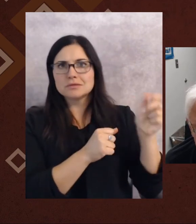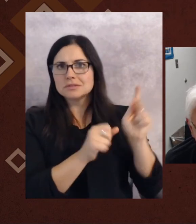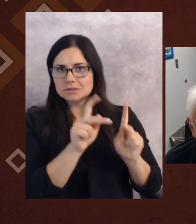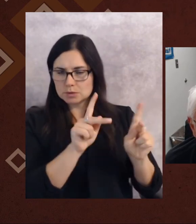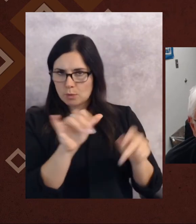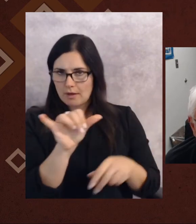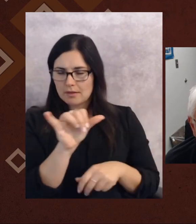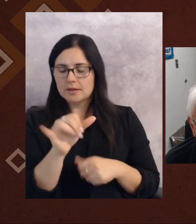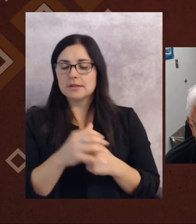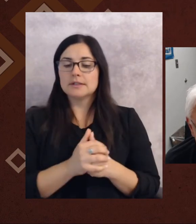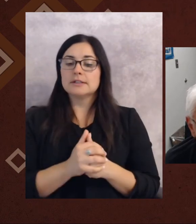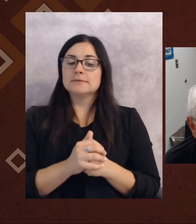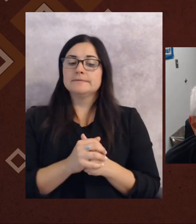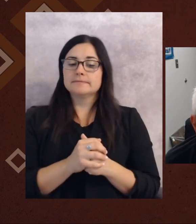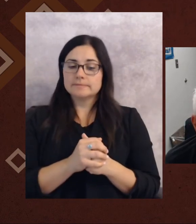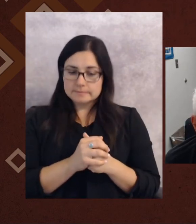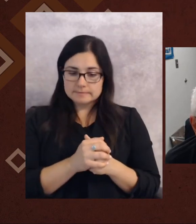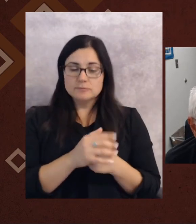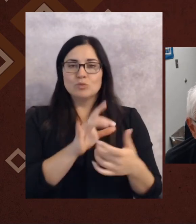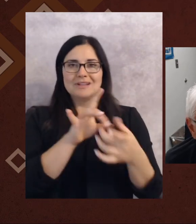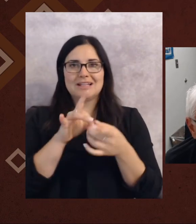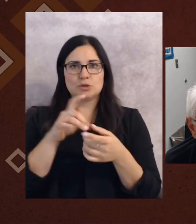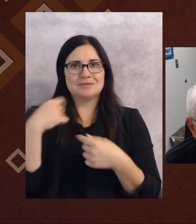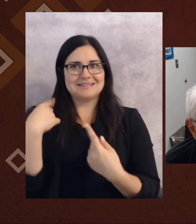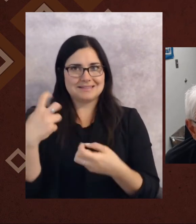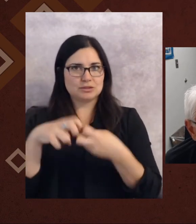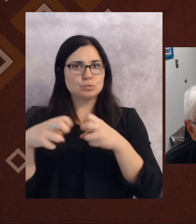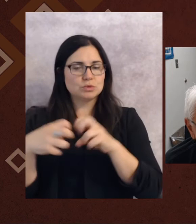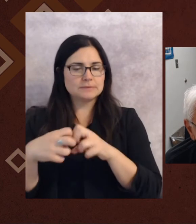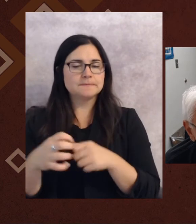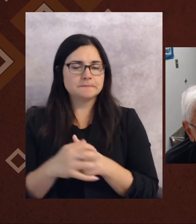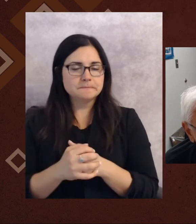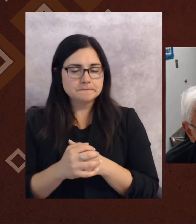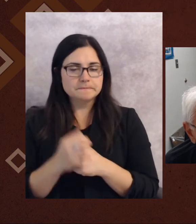In terms of this issue, I think we as individuals